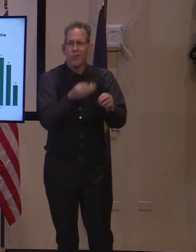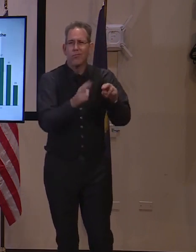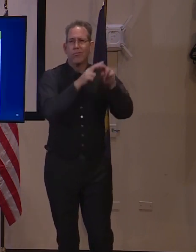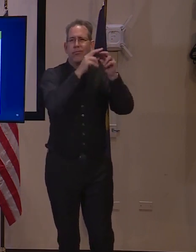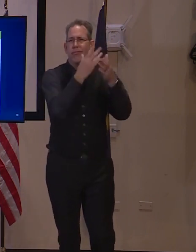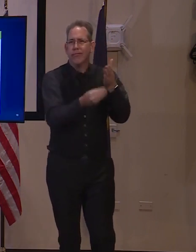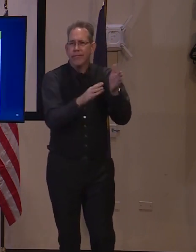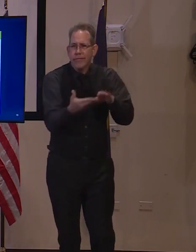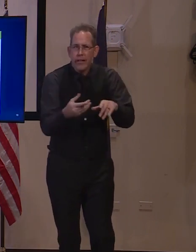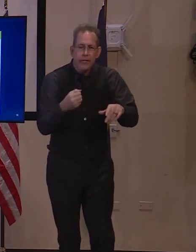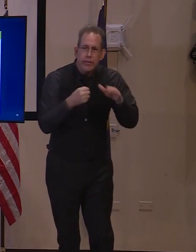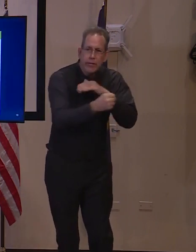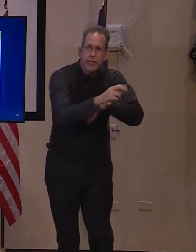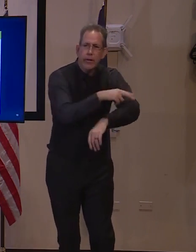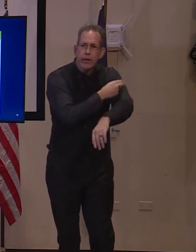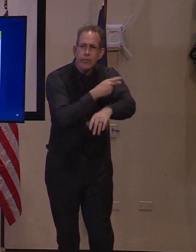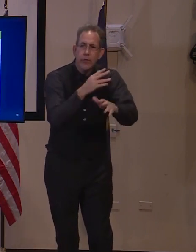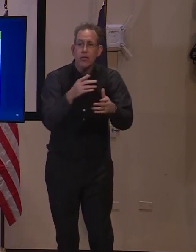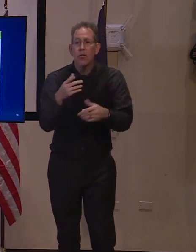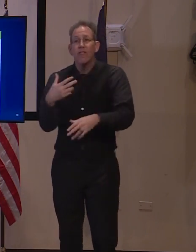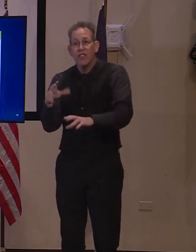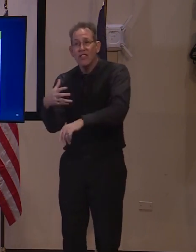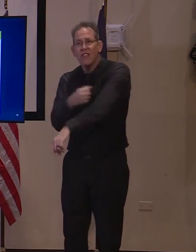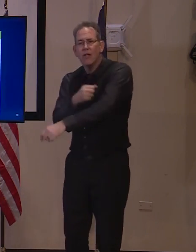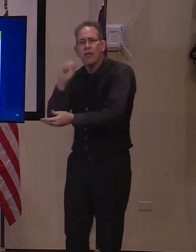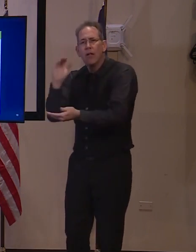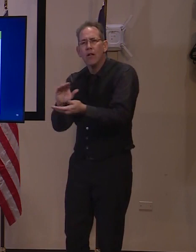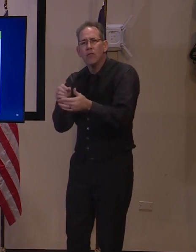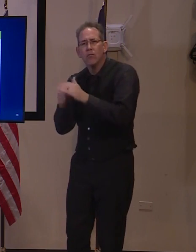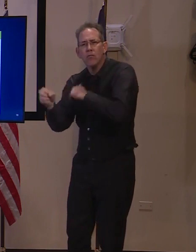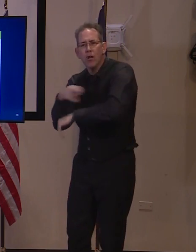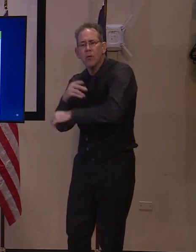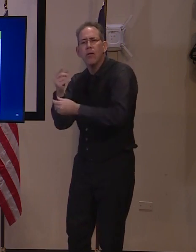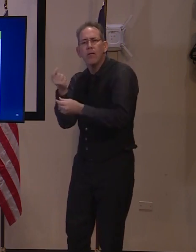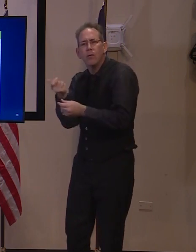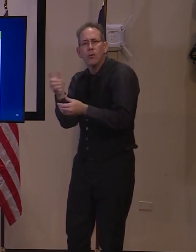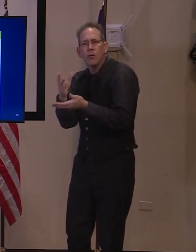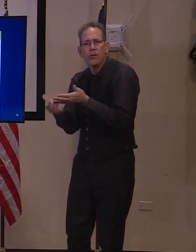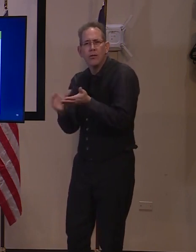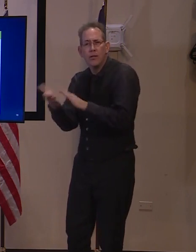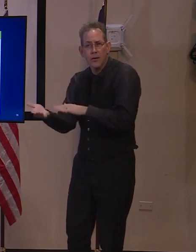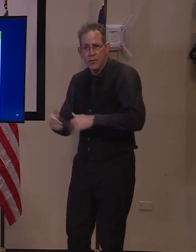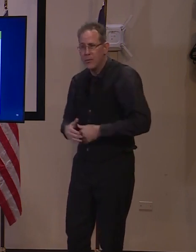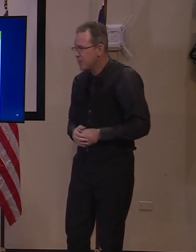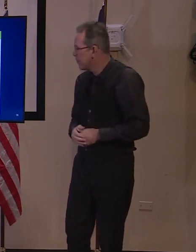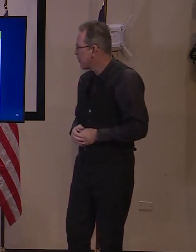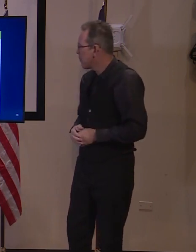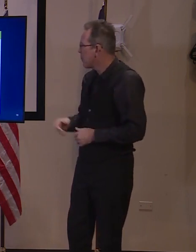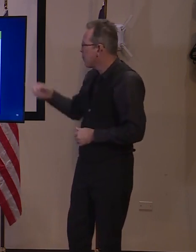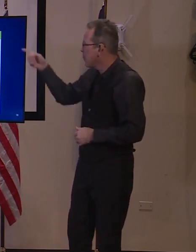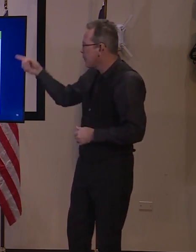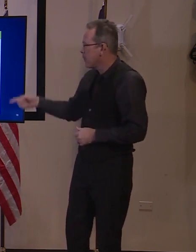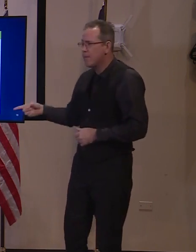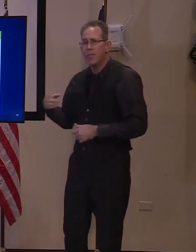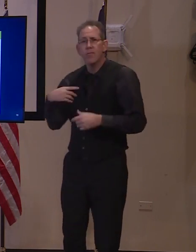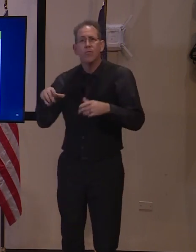vaccination data, you can see number one across the board on most of these metrics, uh, and then flipping on the next page, one that we've been watching